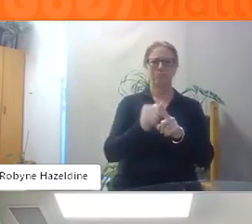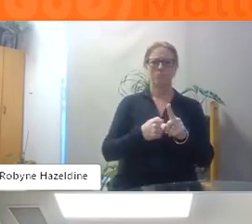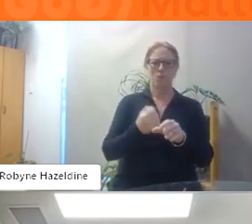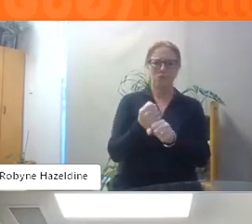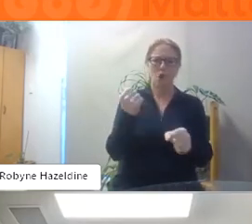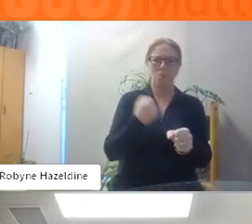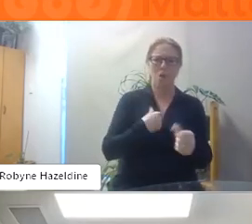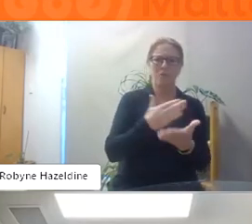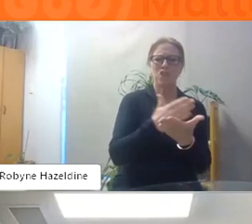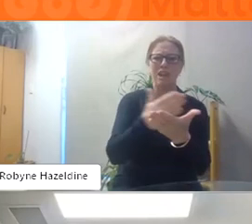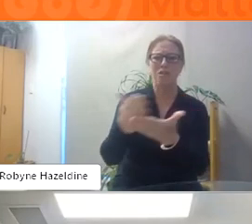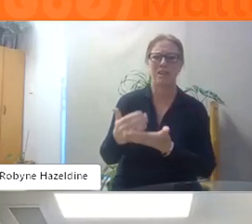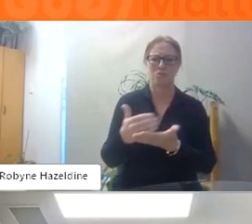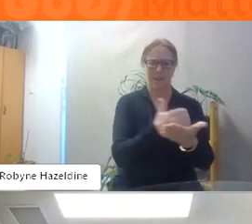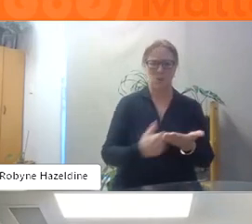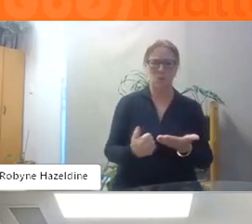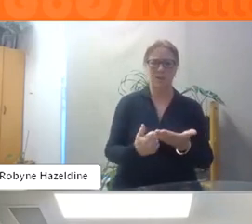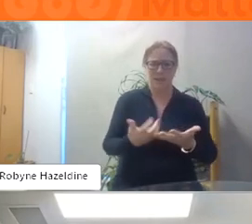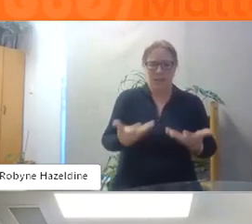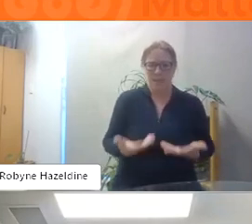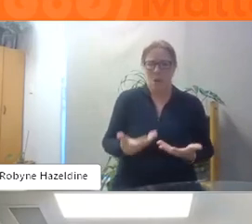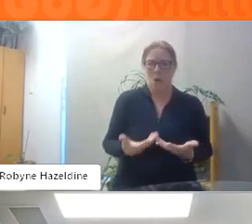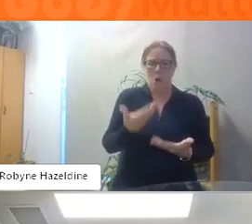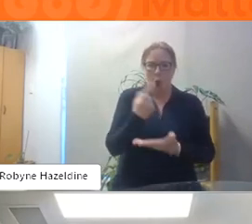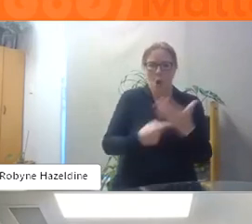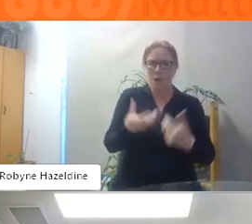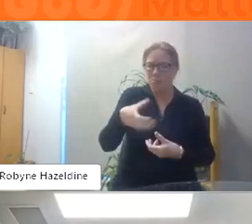captured in just a few of the places, like special schools are but one